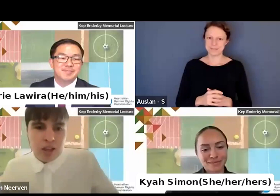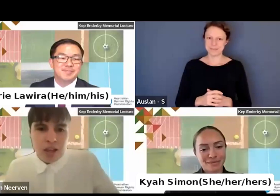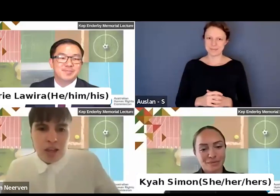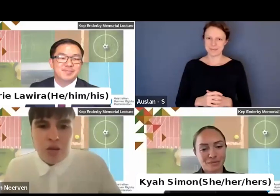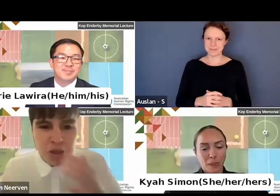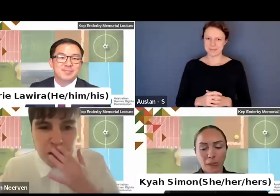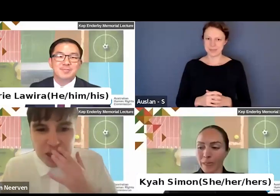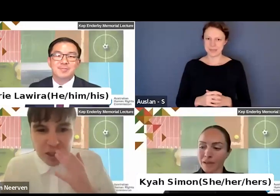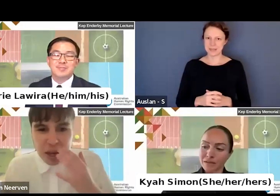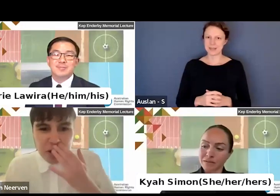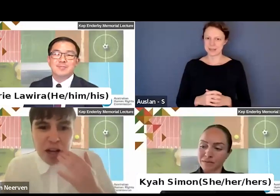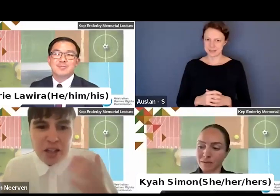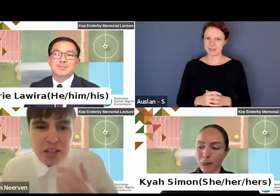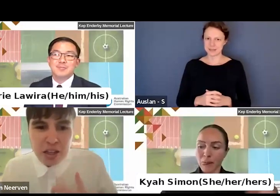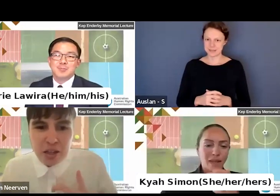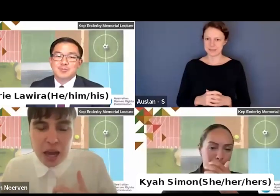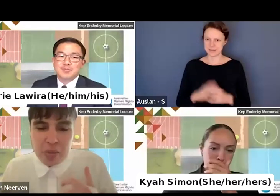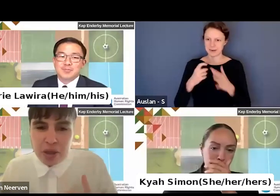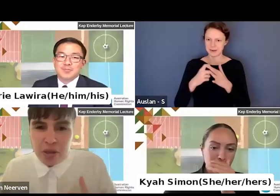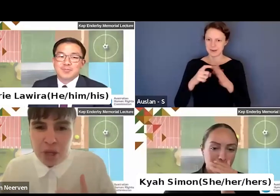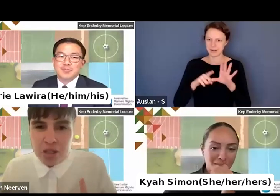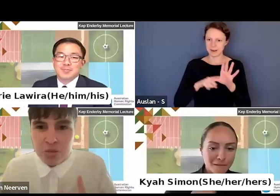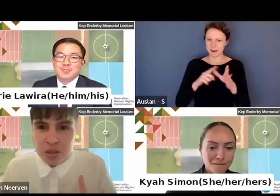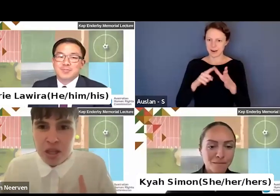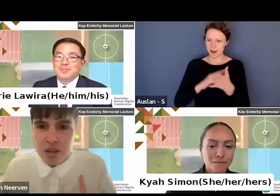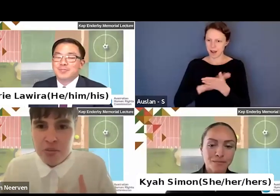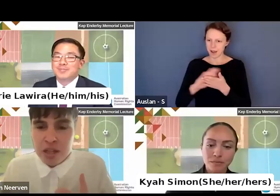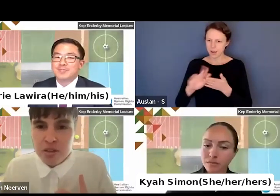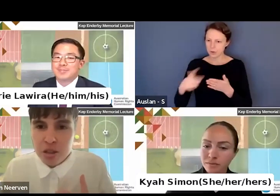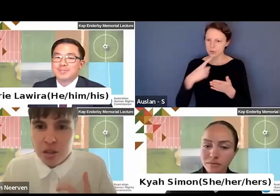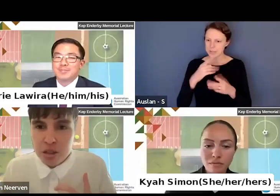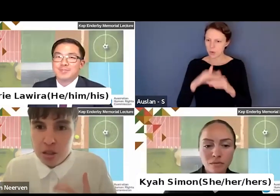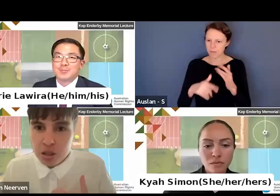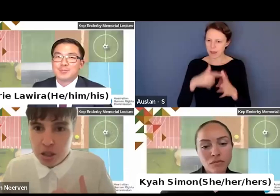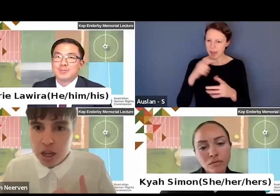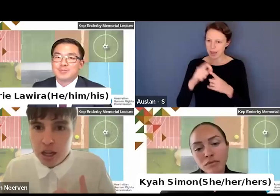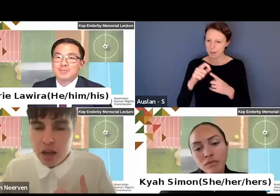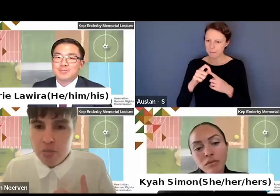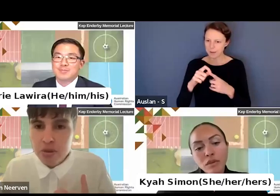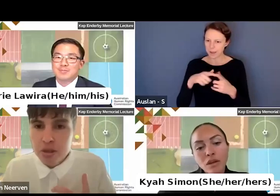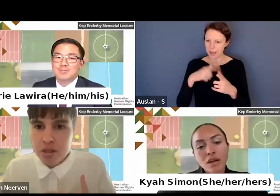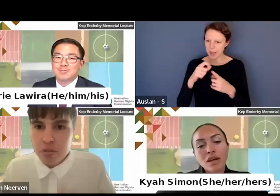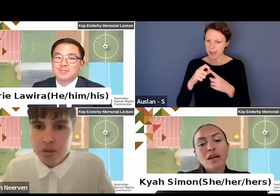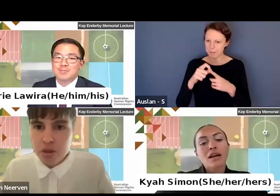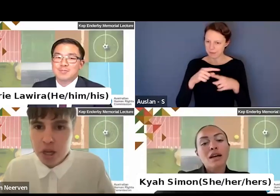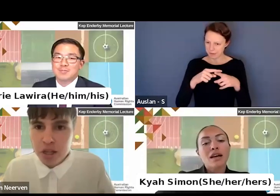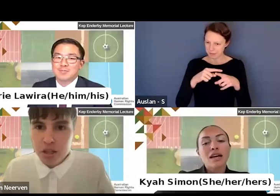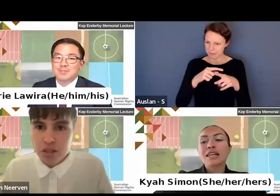Yeah, I'm sorry, I just. Kiah is that app that you mentioned, was that based on the UK app? There's an app in the UK that.